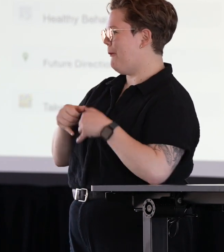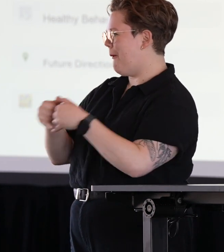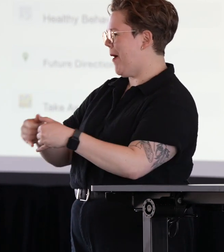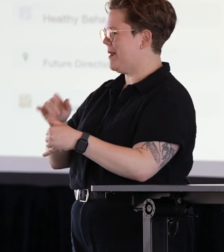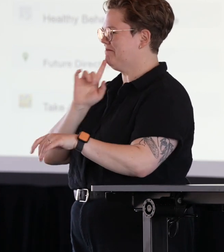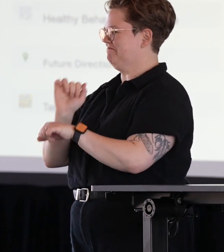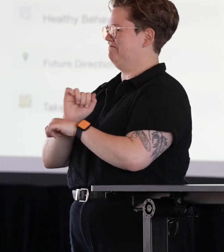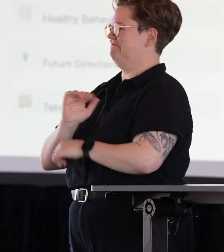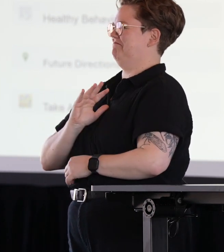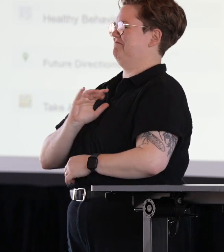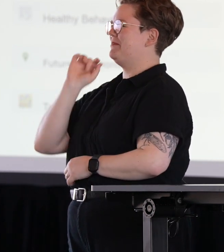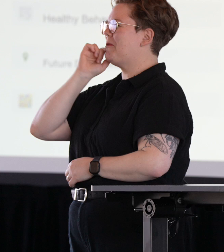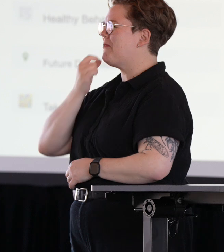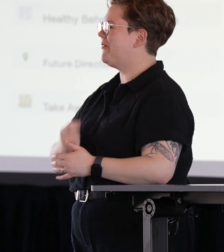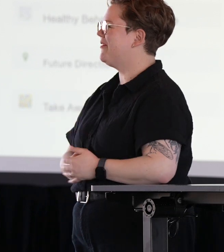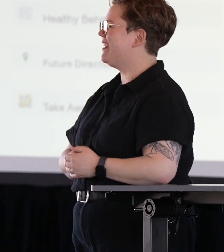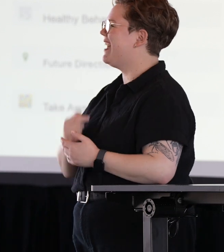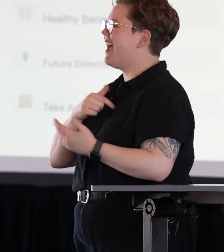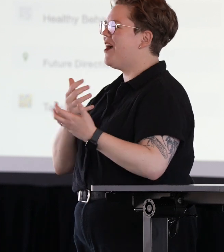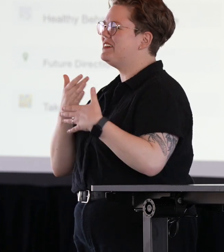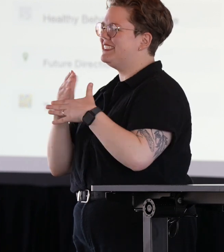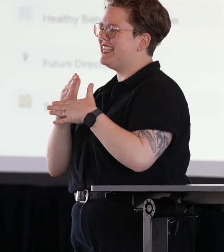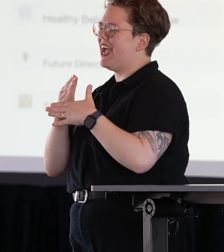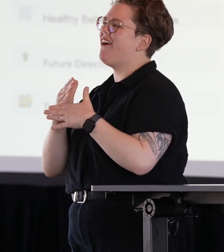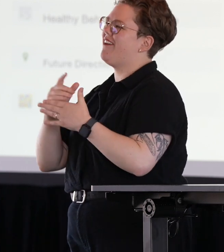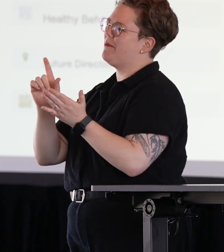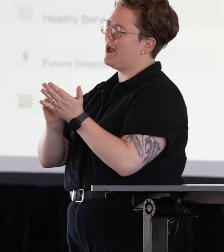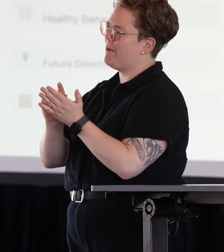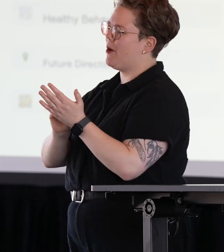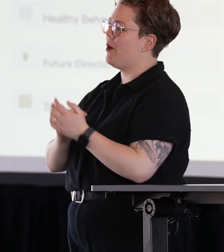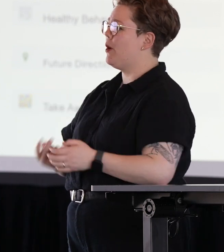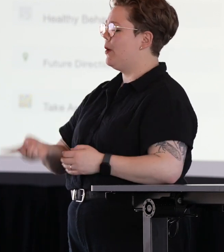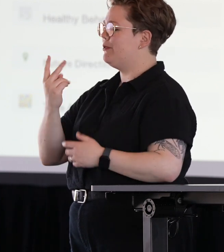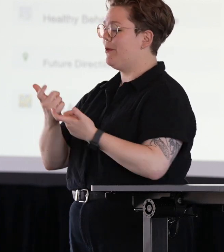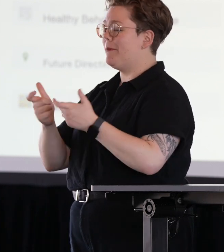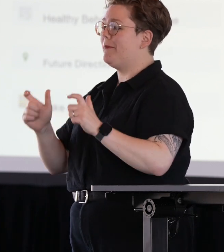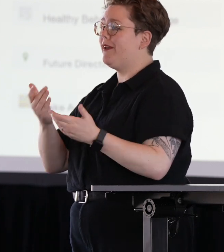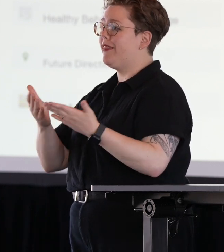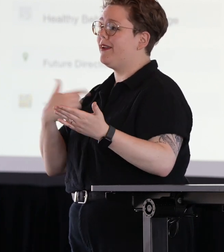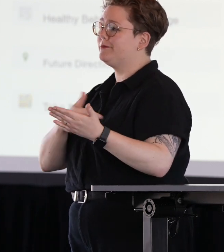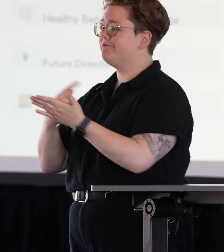in our world. So I want to share what we proposed in that paper. And the two big things in that paper that we talk about are